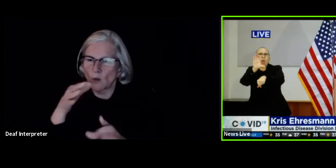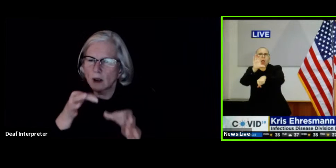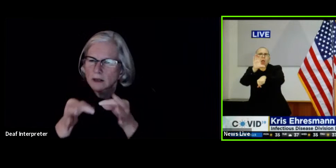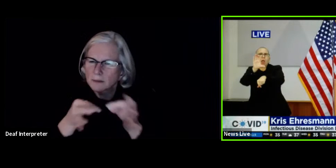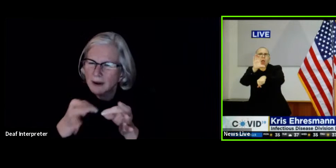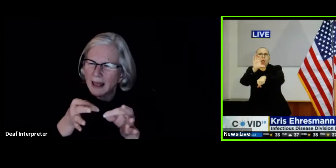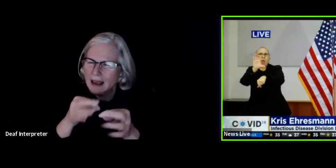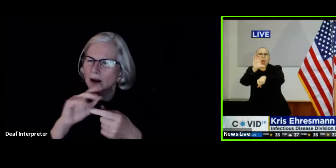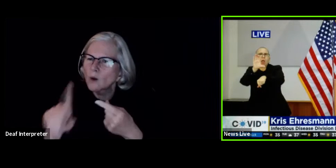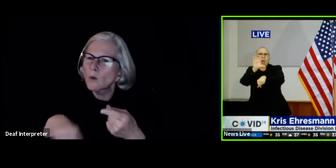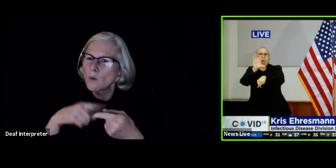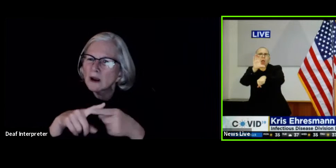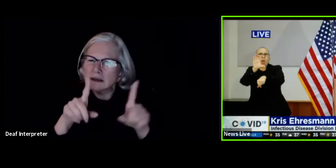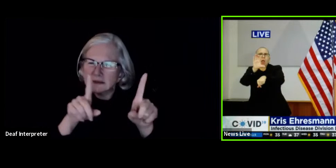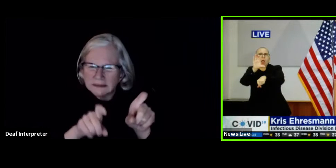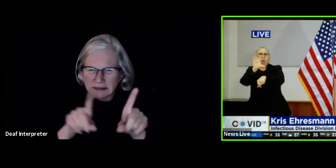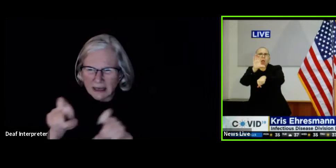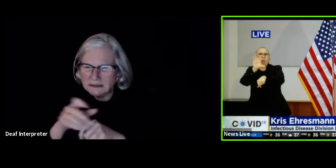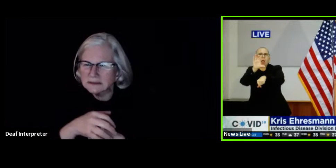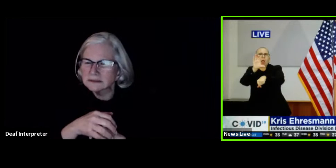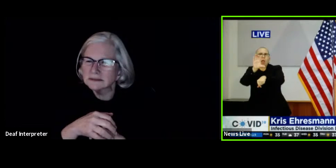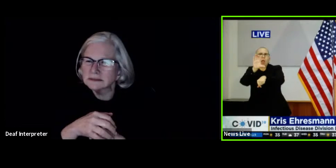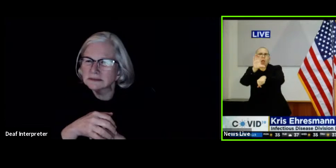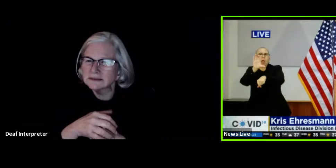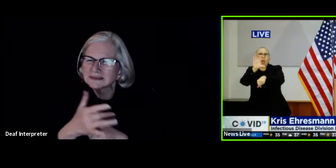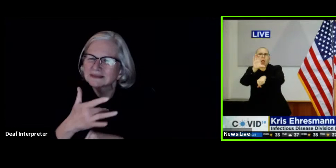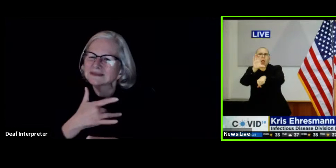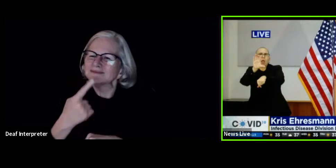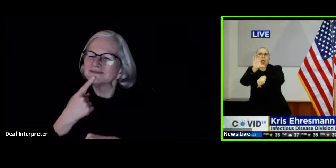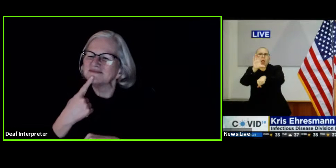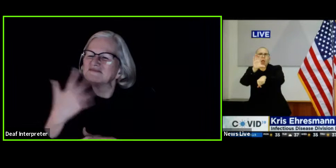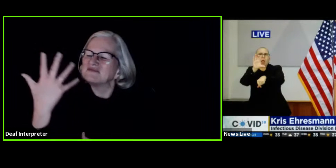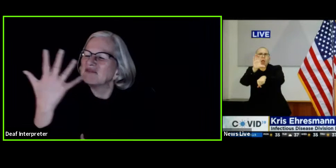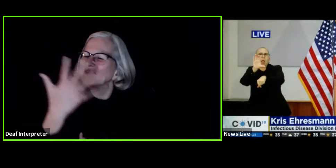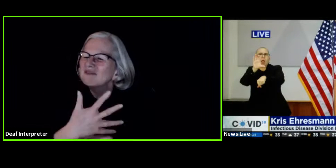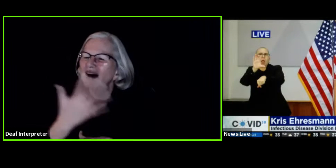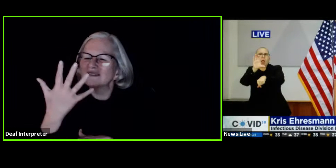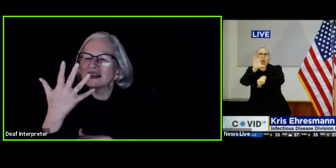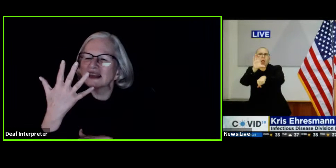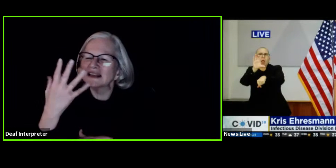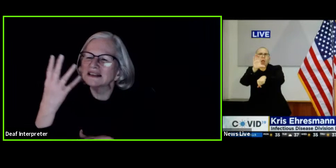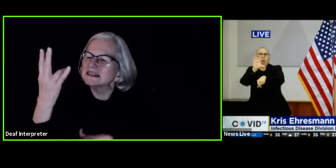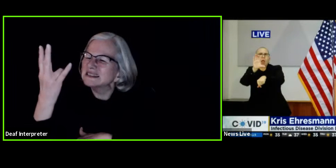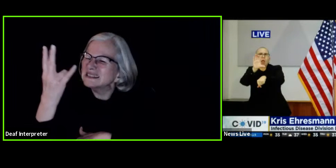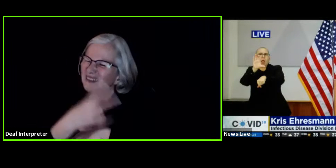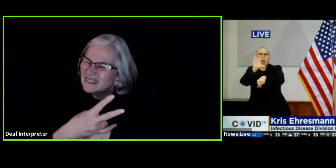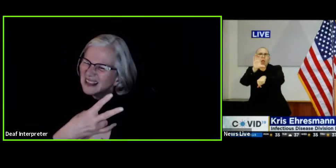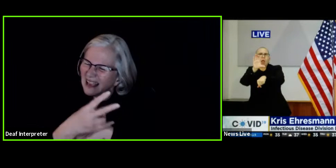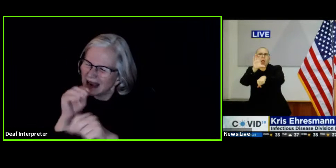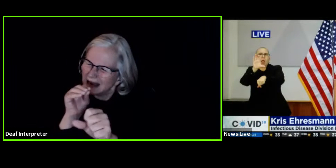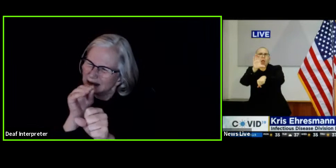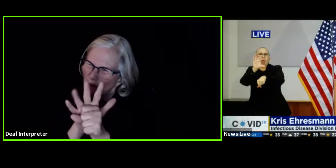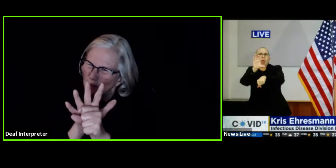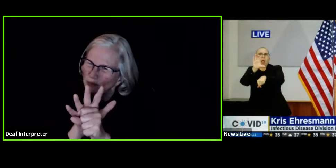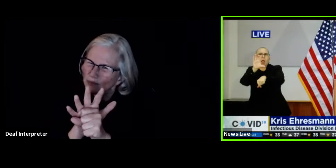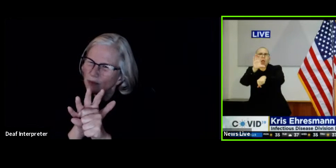SHOULD BE TESTED. USUALLY WE SAY ABOUT 5 TO 7 DAYS AFTER EXPOSURE JUST BECAUSE THAT'S A MORE LIKELY TIME THAT SOMEONE